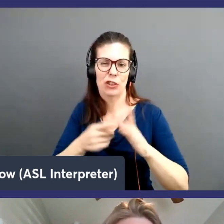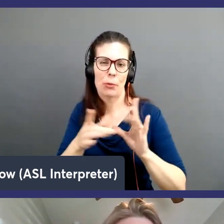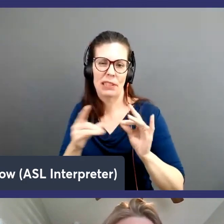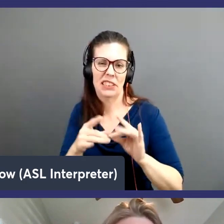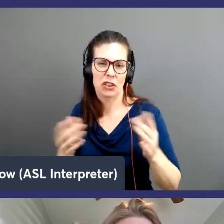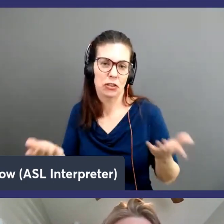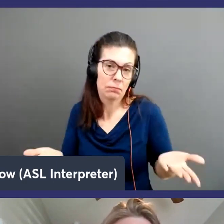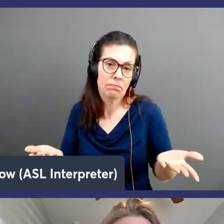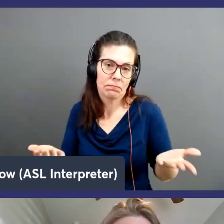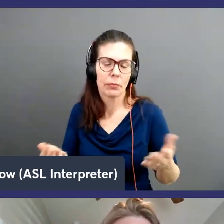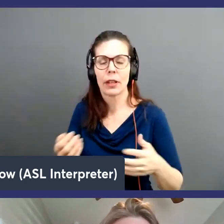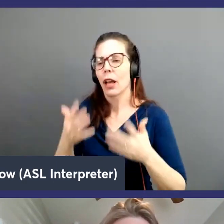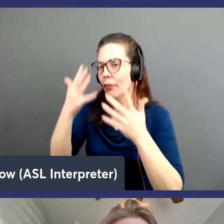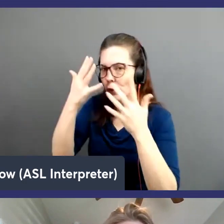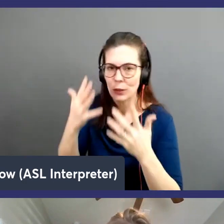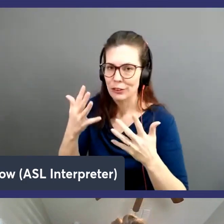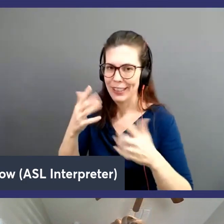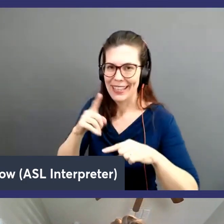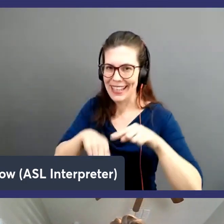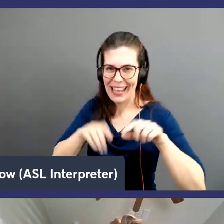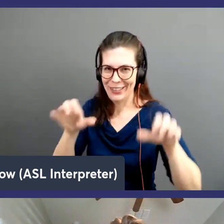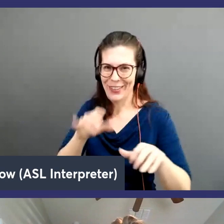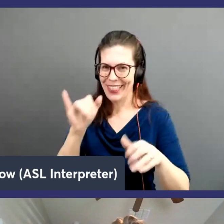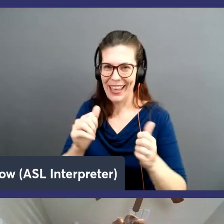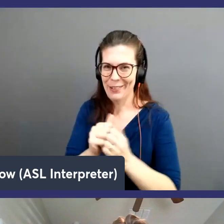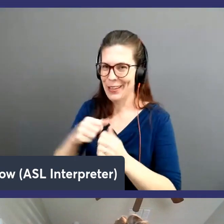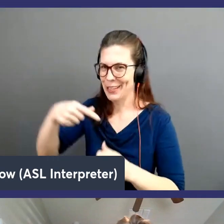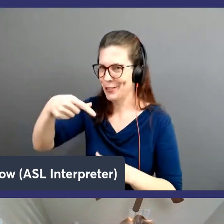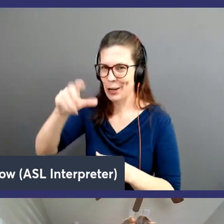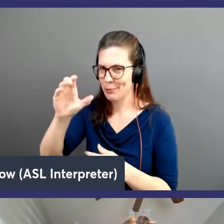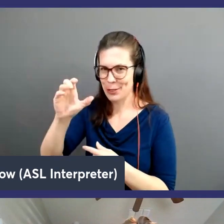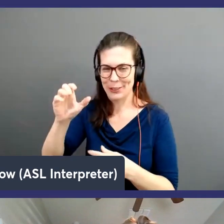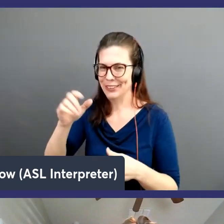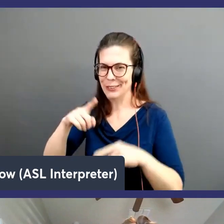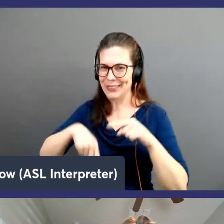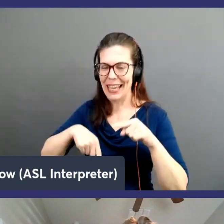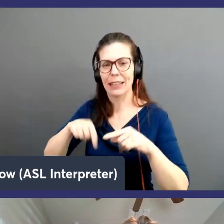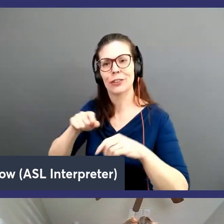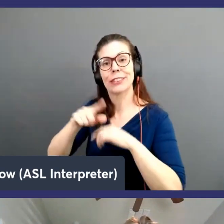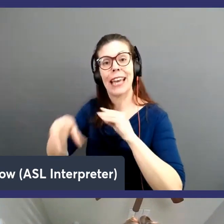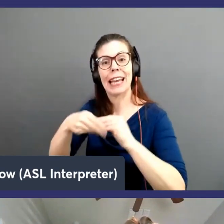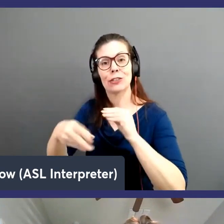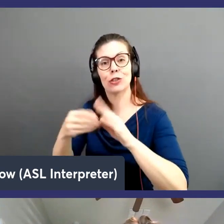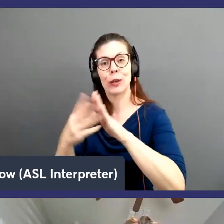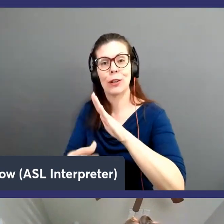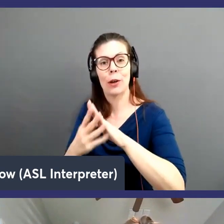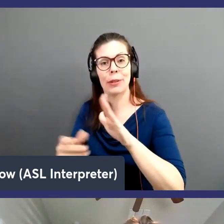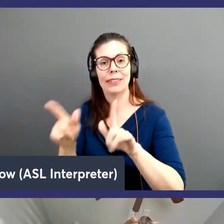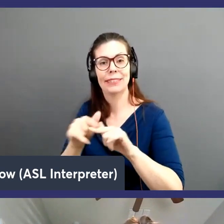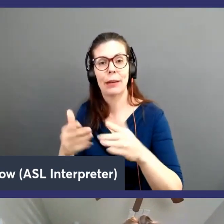So unfortunately, you can't do this in quantum computers, you can't just send extra copies of the same thing, because of what's called